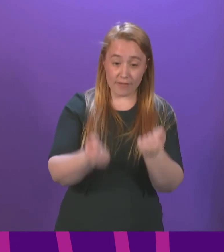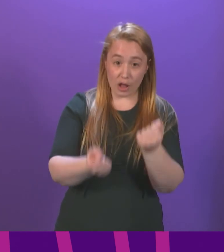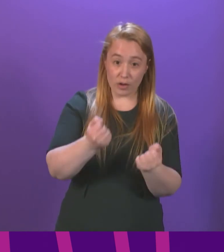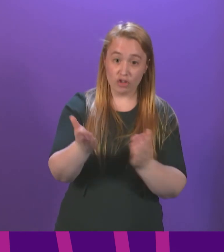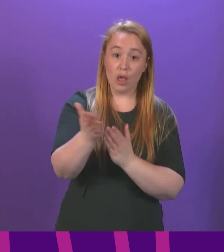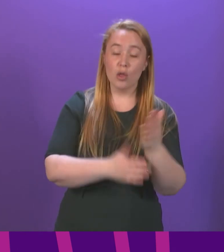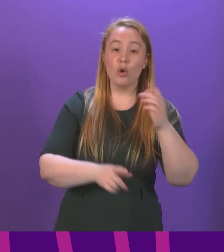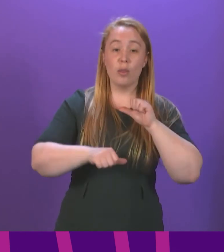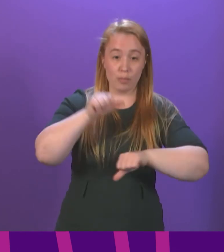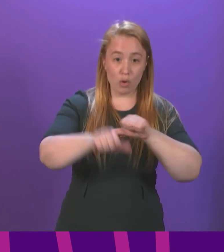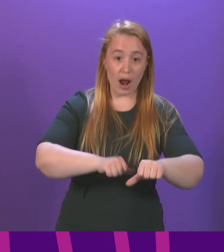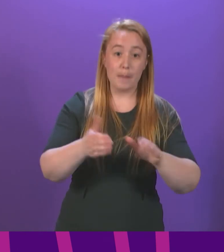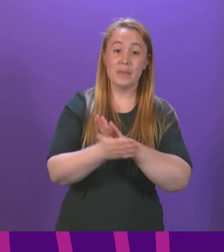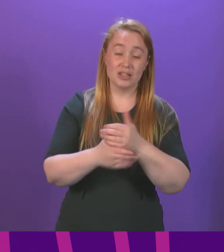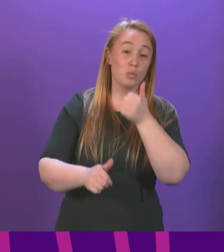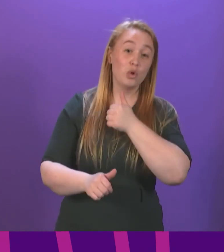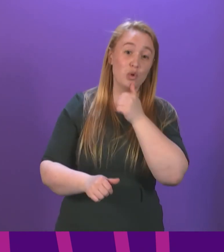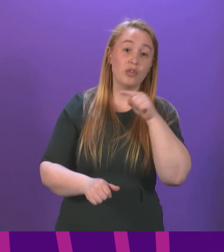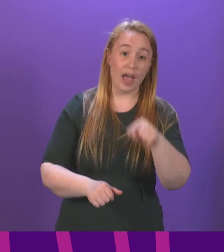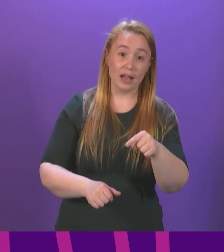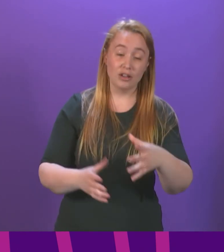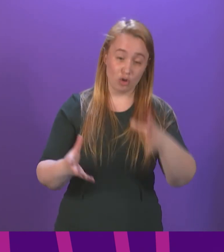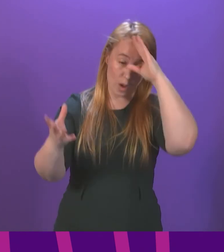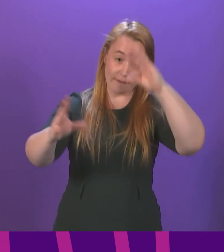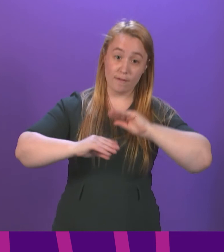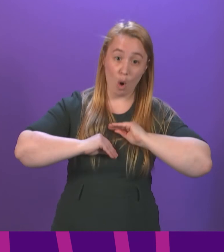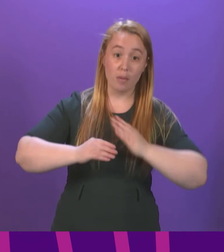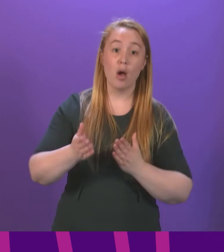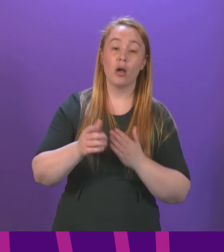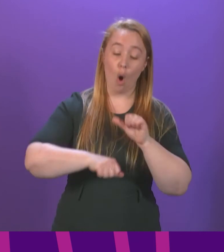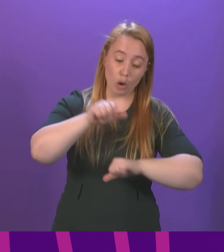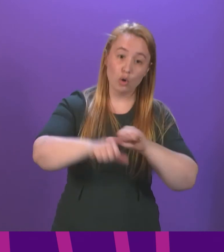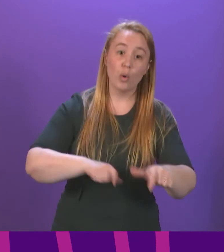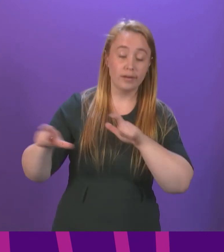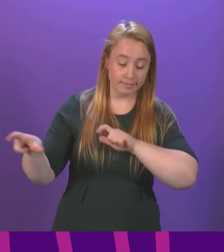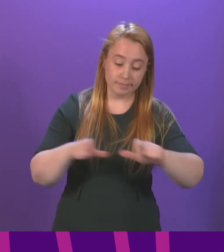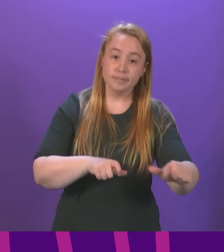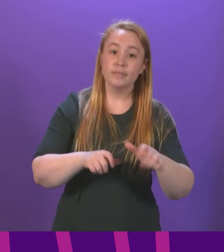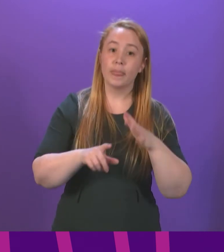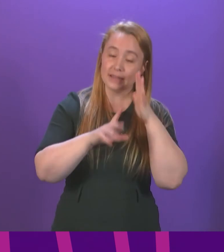will be used to inform our on-going approach to testing and managing the virus in the future.